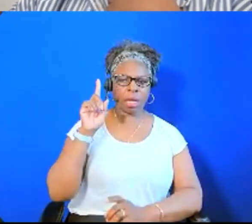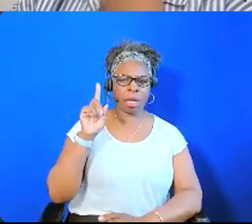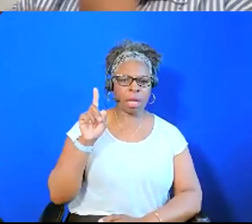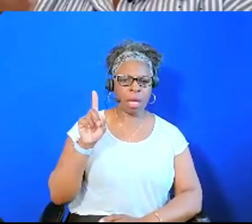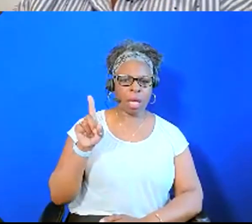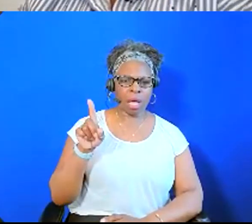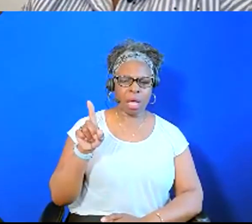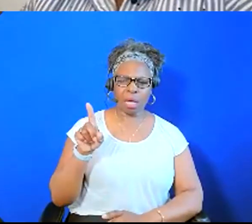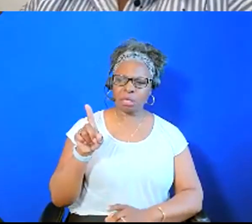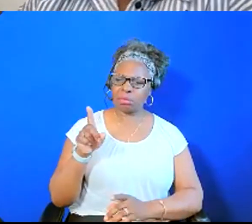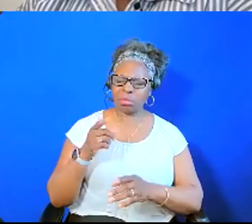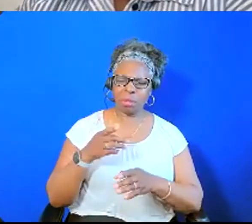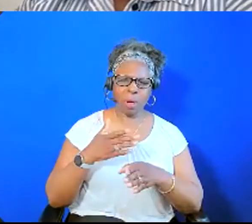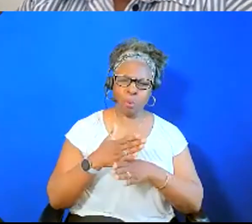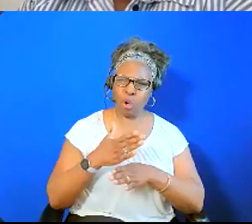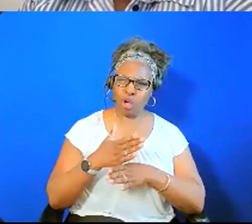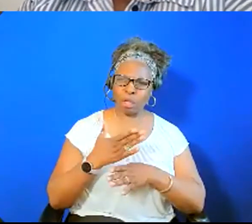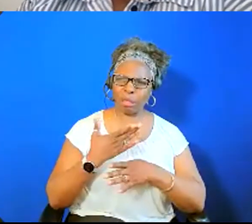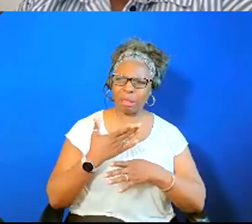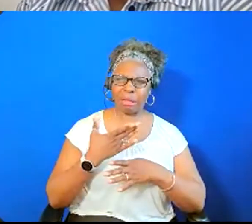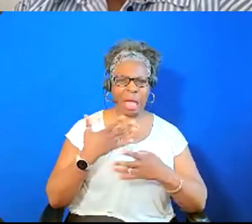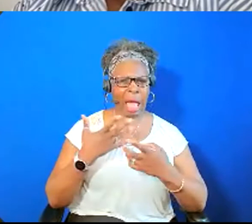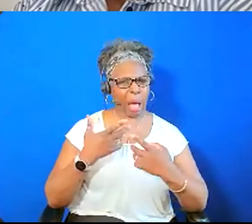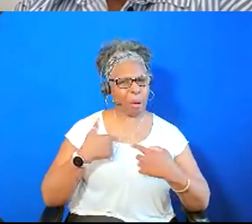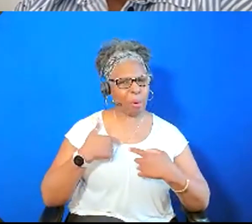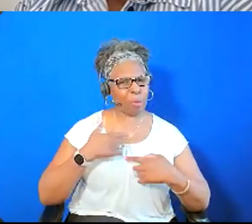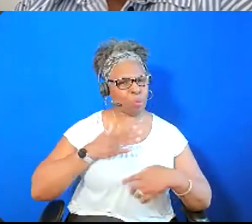it's not working as I would like, because I'm taking too much control in that process.